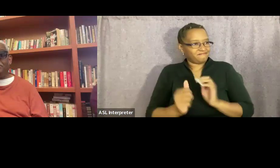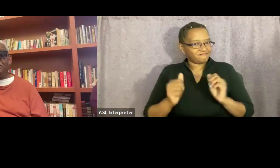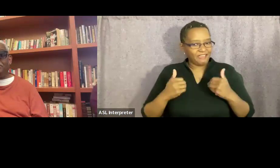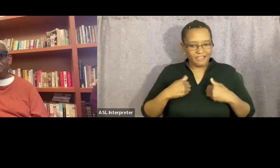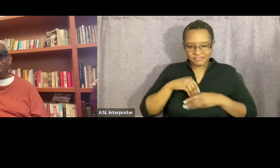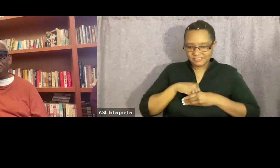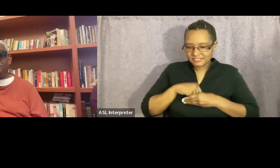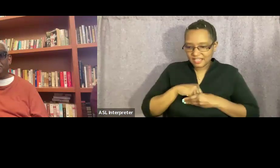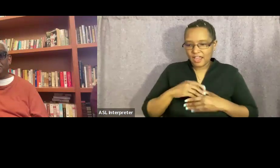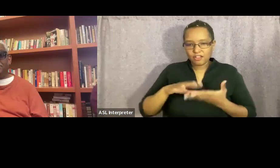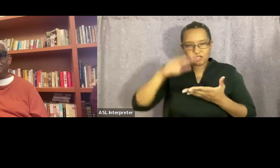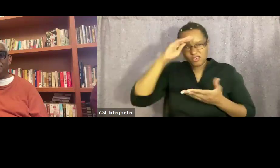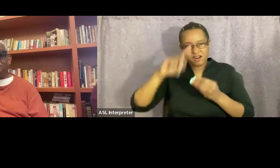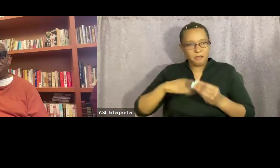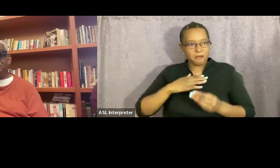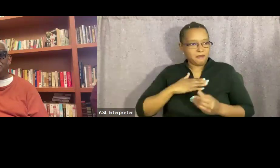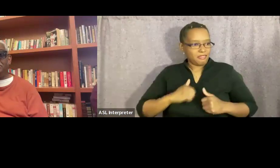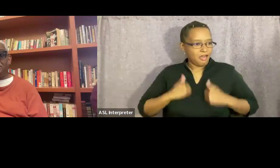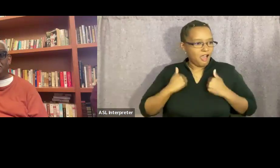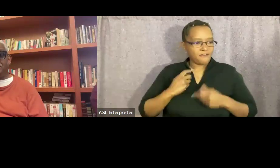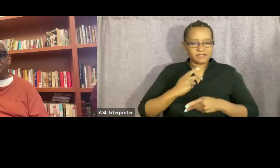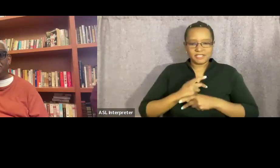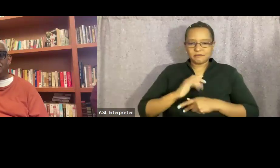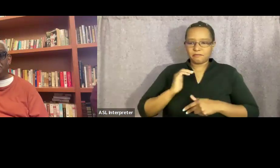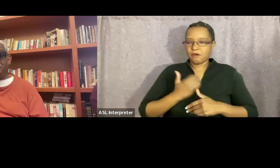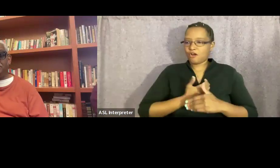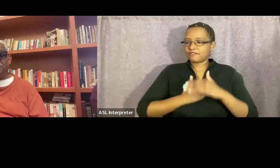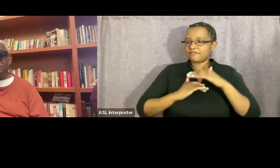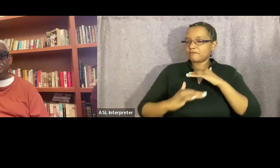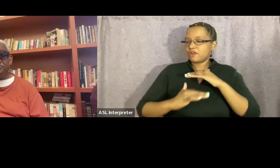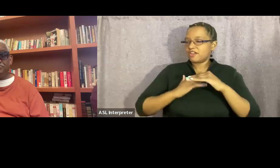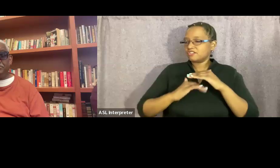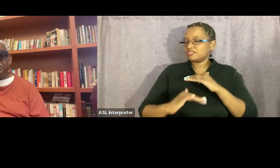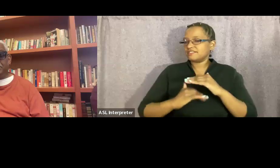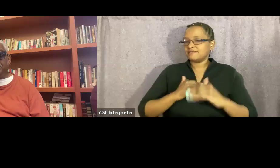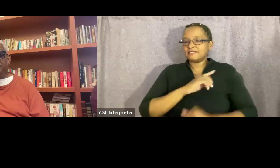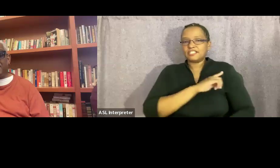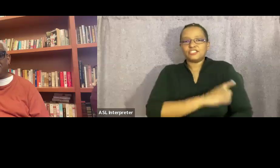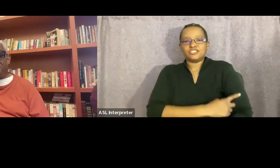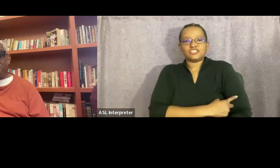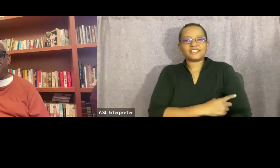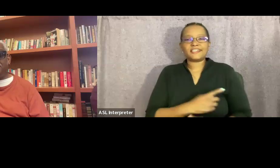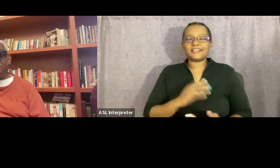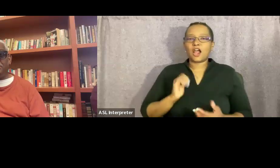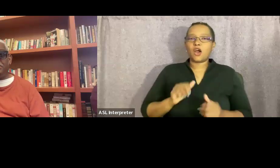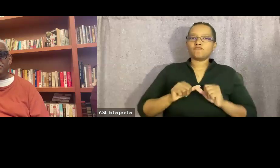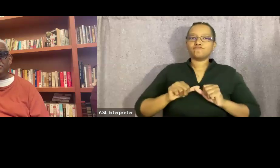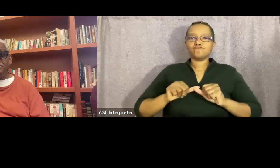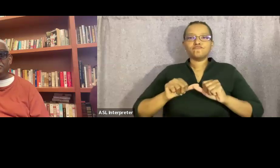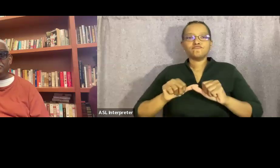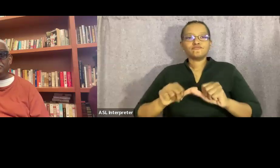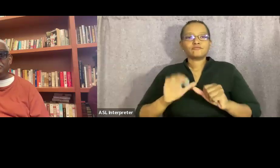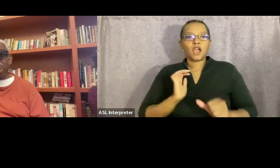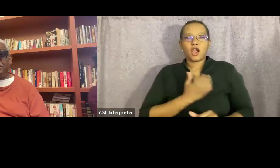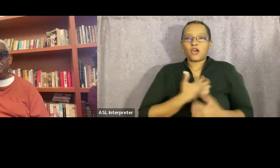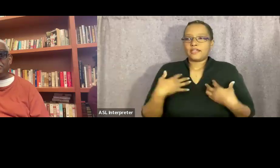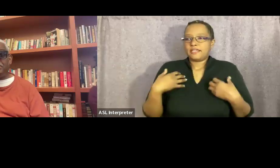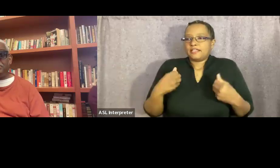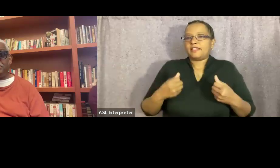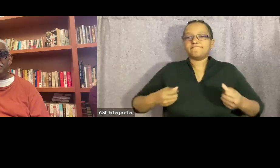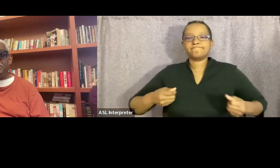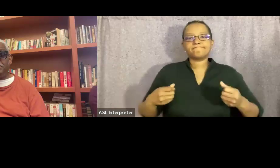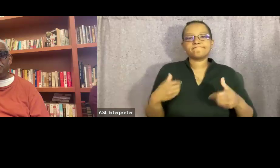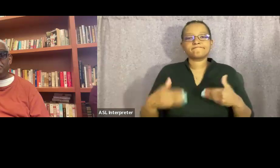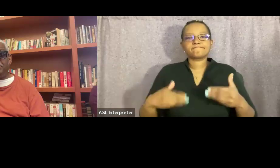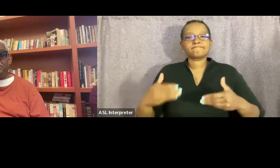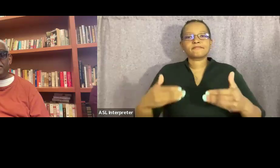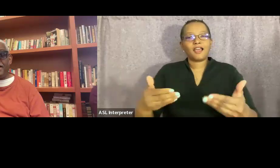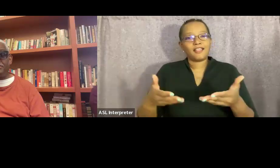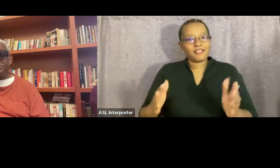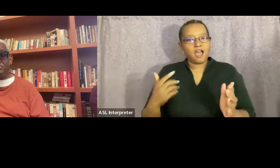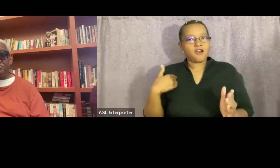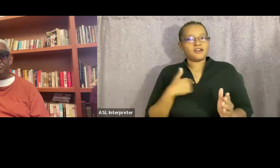to keep our vibrations, our stamina, our healing under control that we could help be more relaxed,